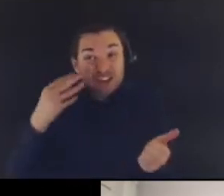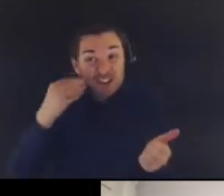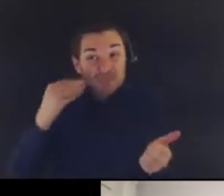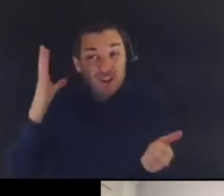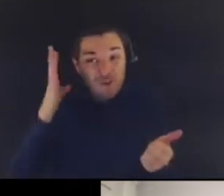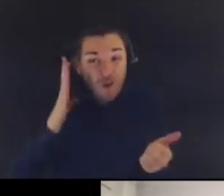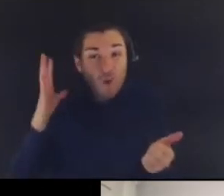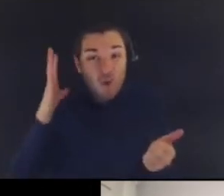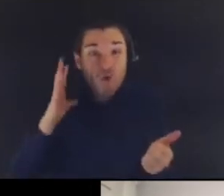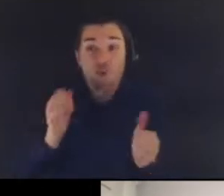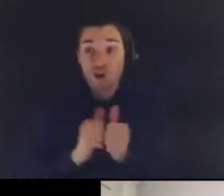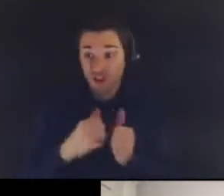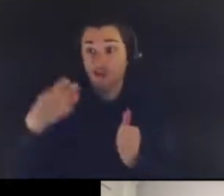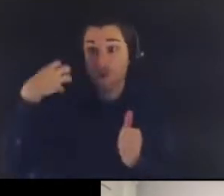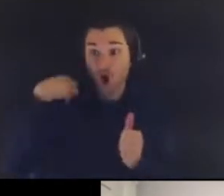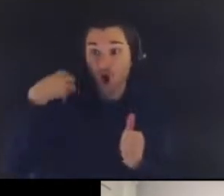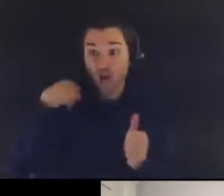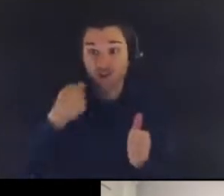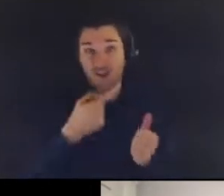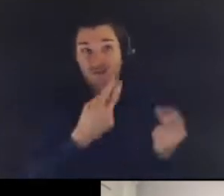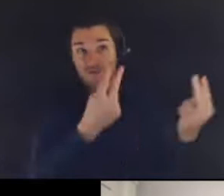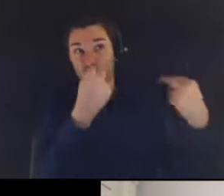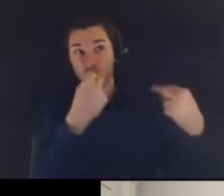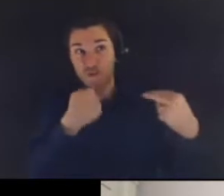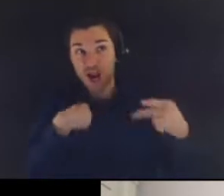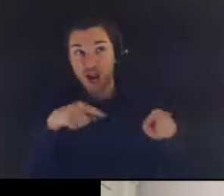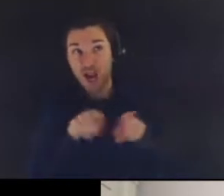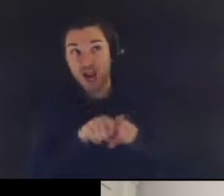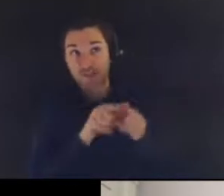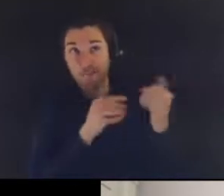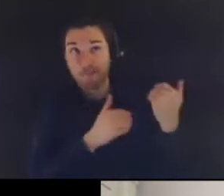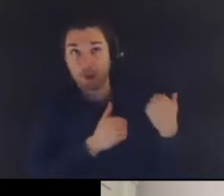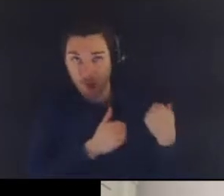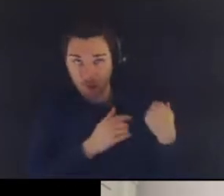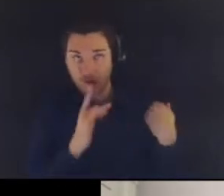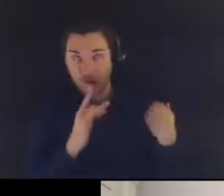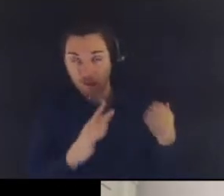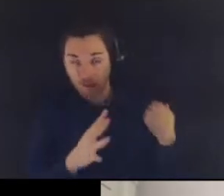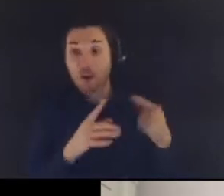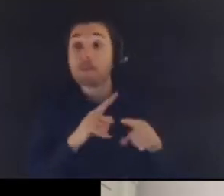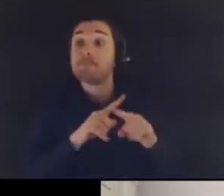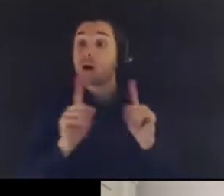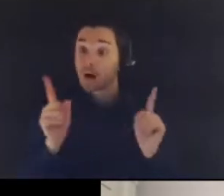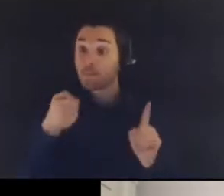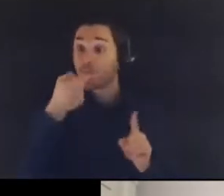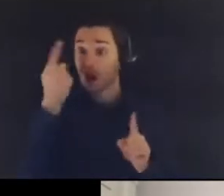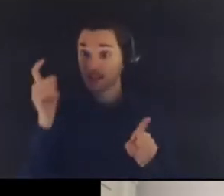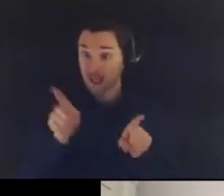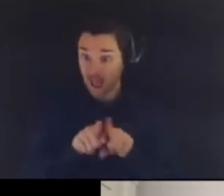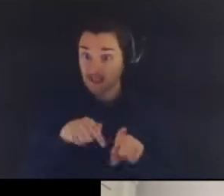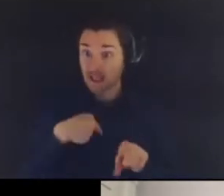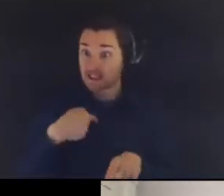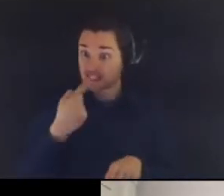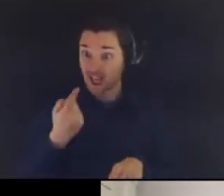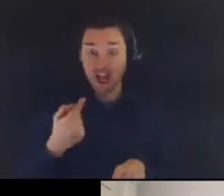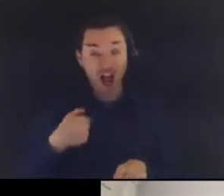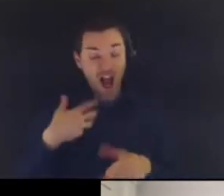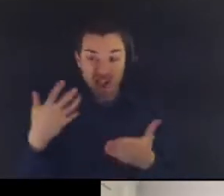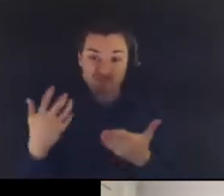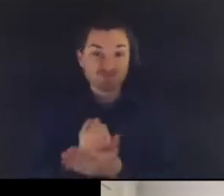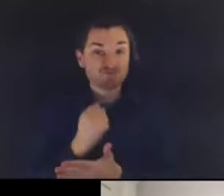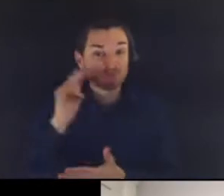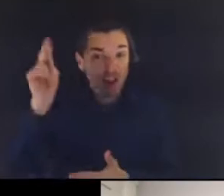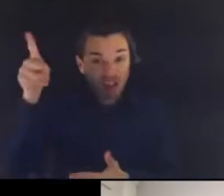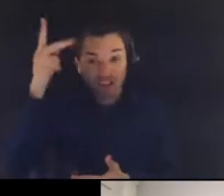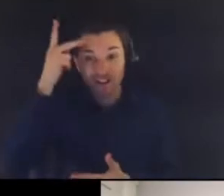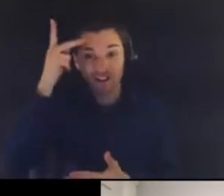But I definitely disclose that I am politically disabled, and I politicize my marginal identities